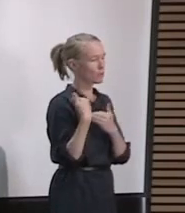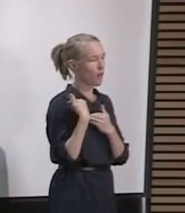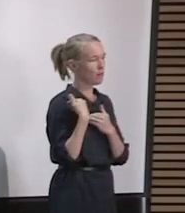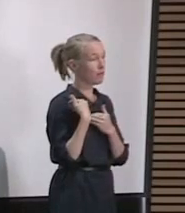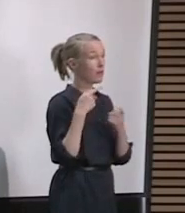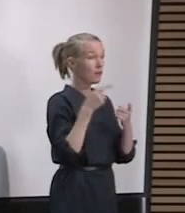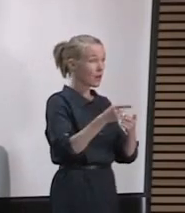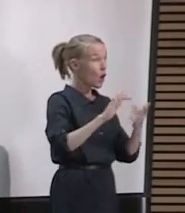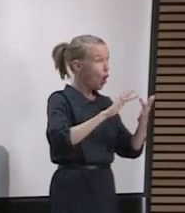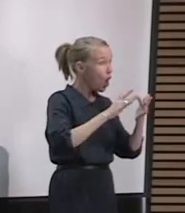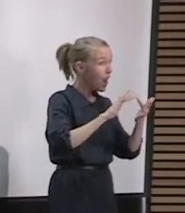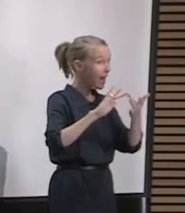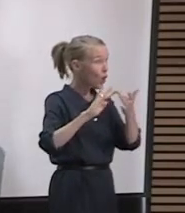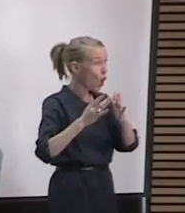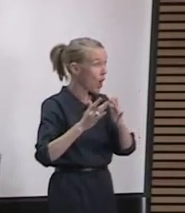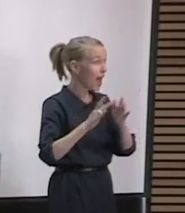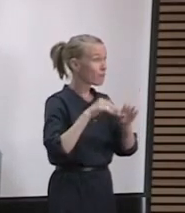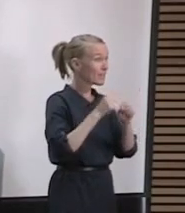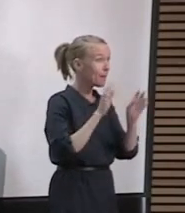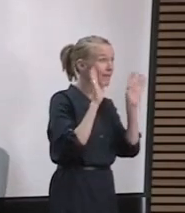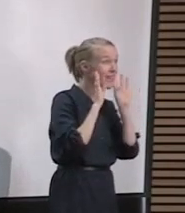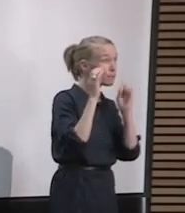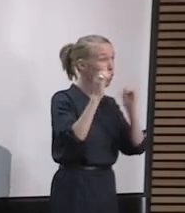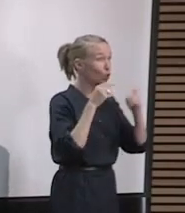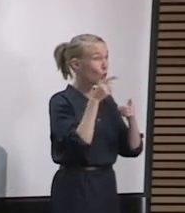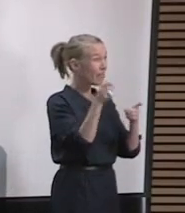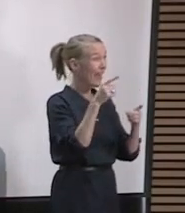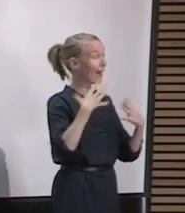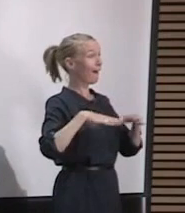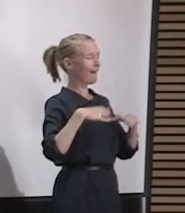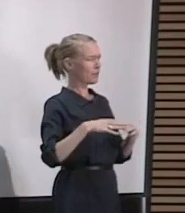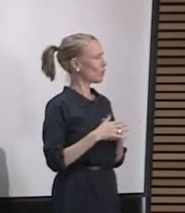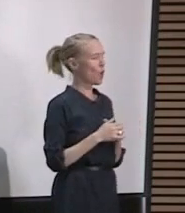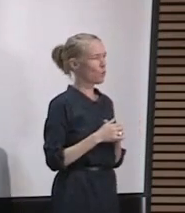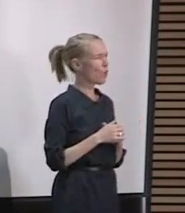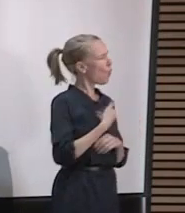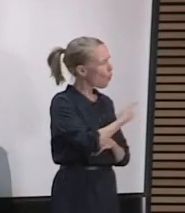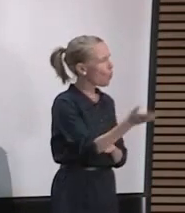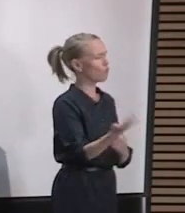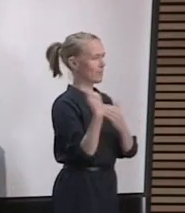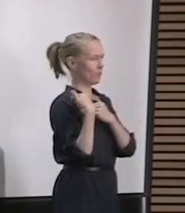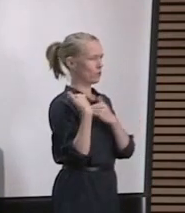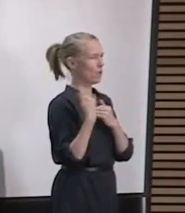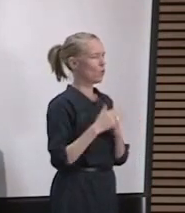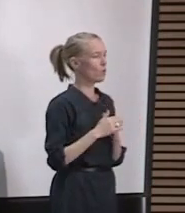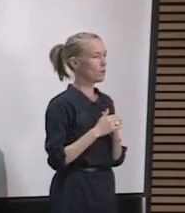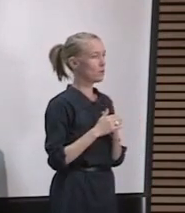that everyone has a role to play. And I don't think that any particular platform or publisher, as they actually are, should say that they